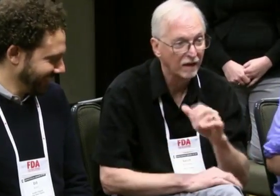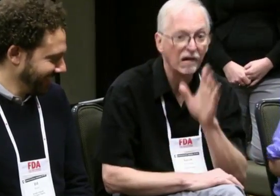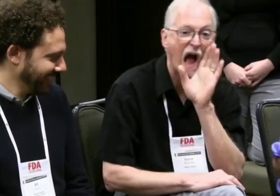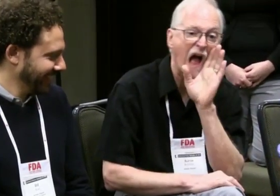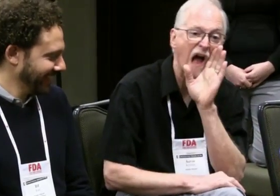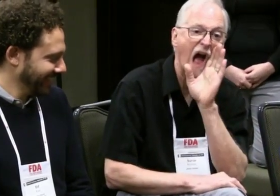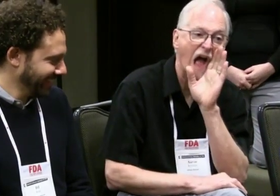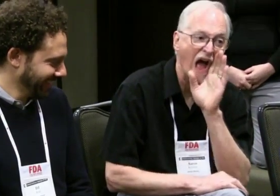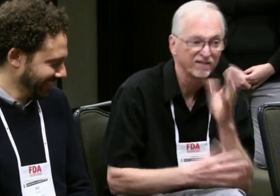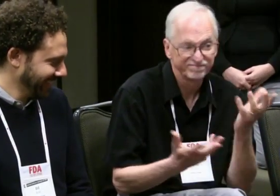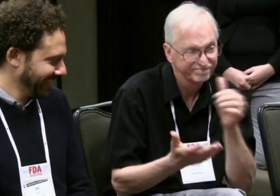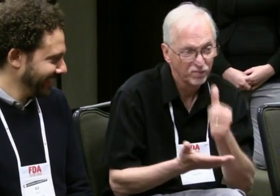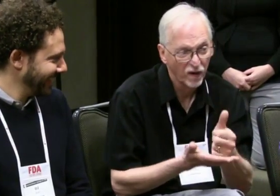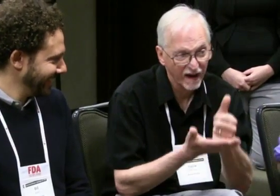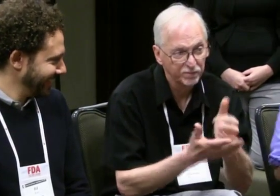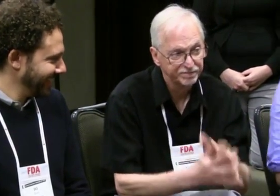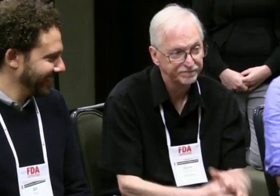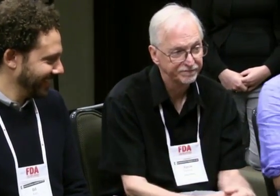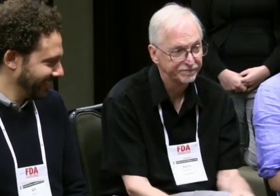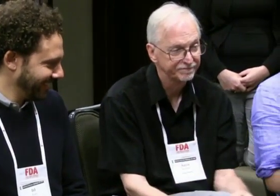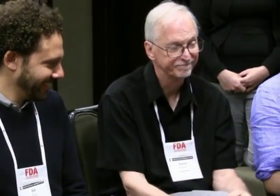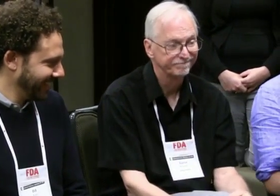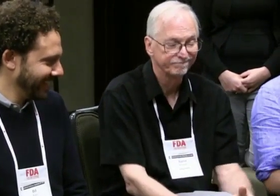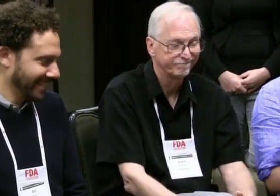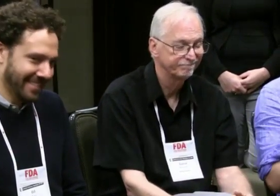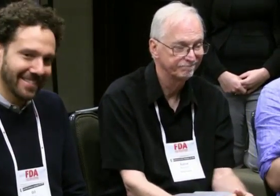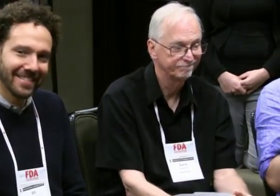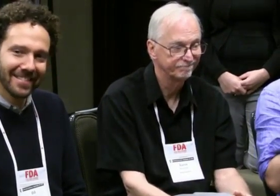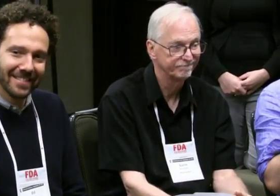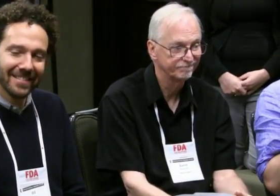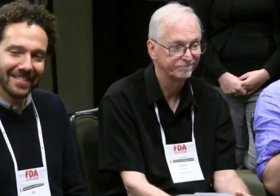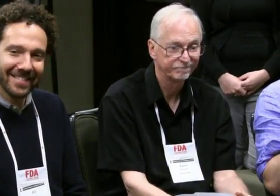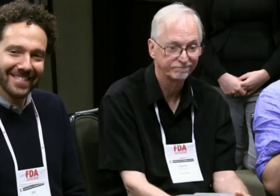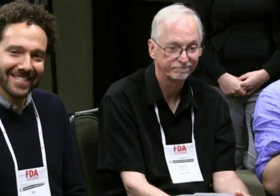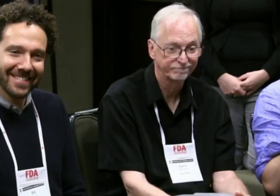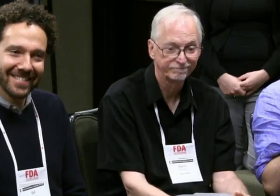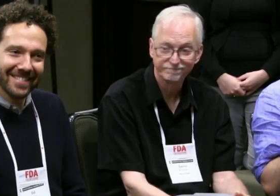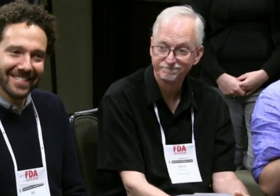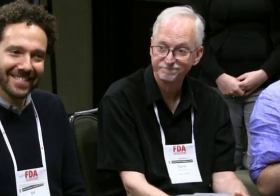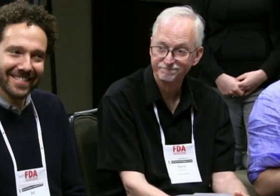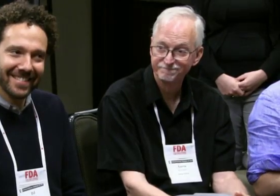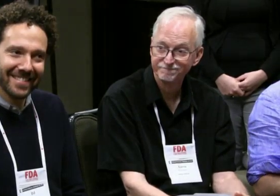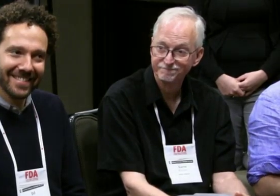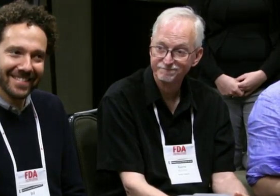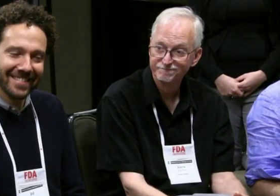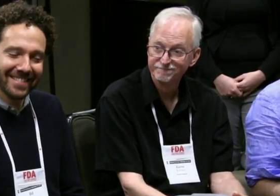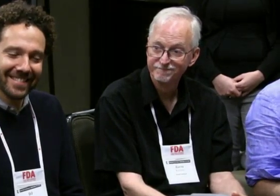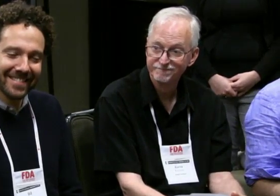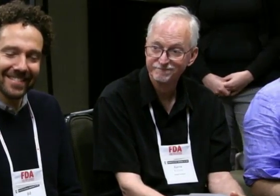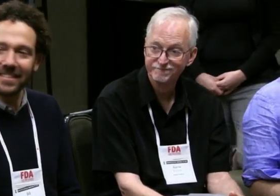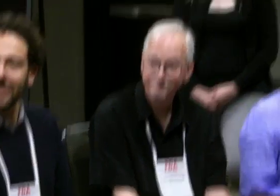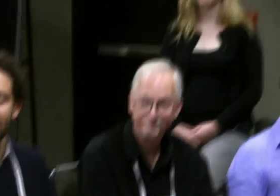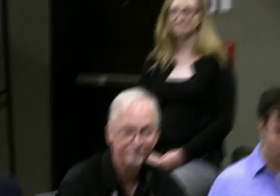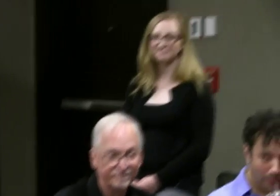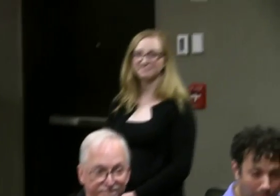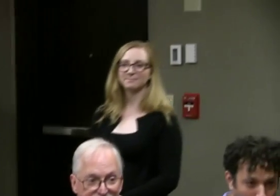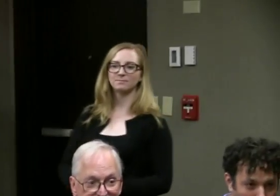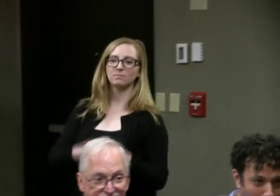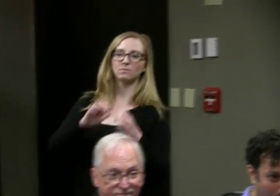So you put us in the dark in the back and we try to scream but it won't help. (Desdemona) So how does the tech process go